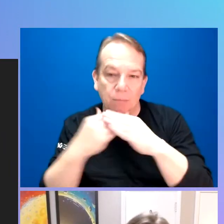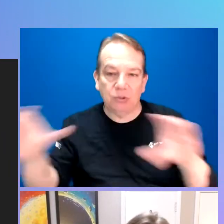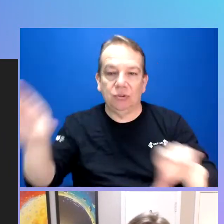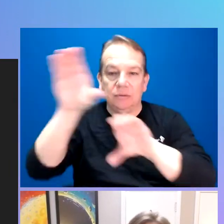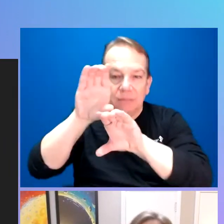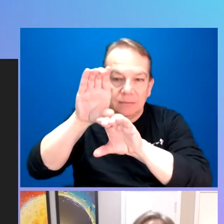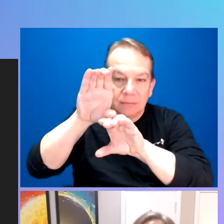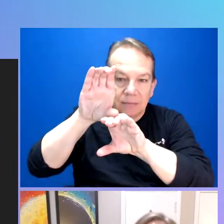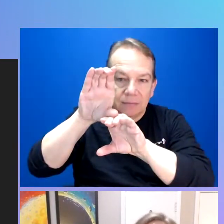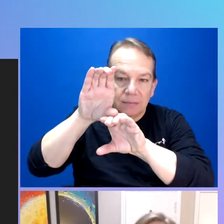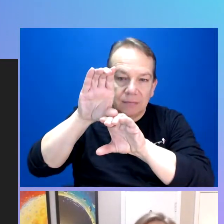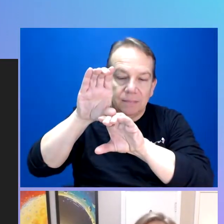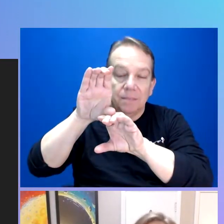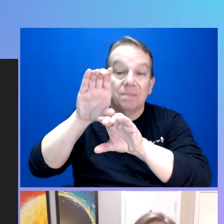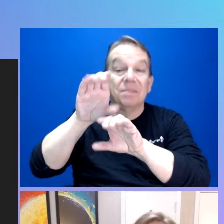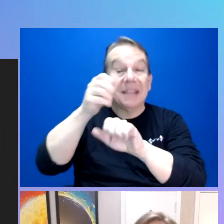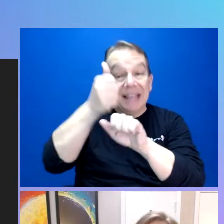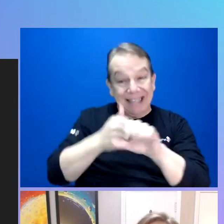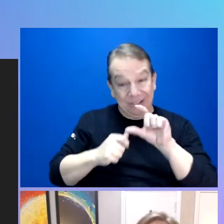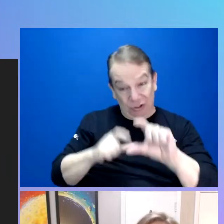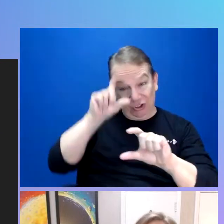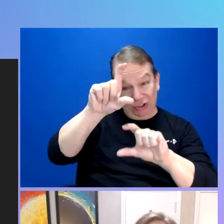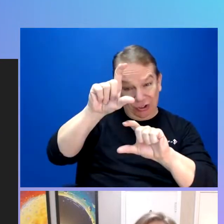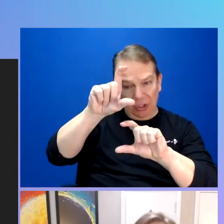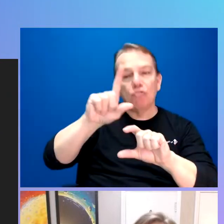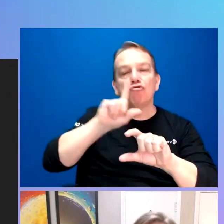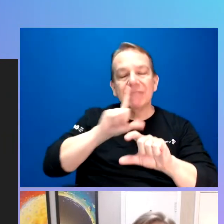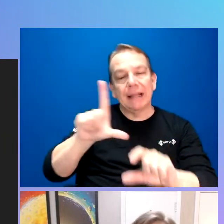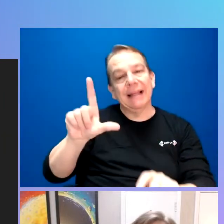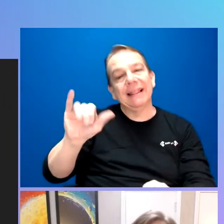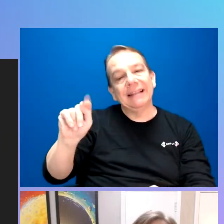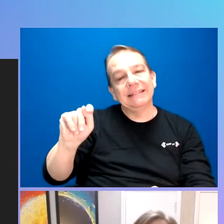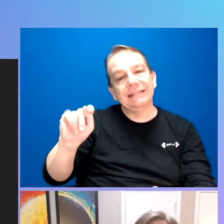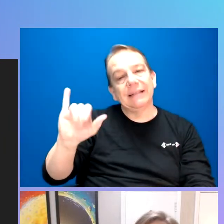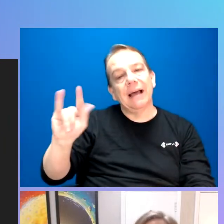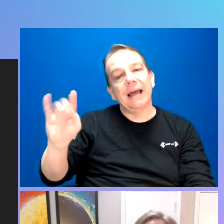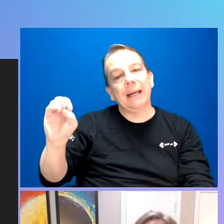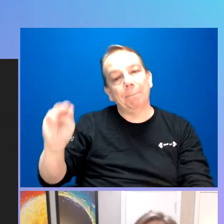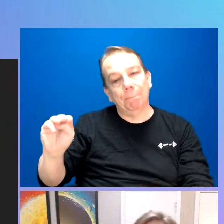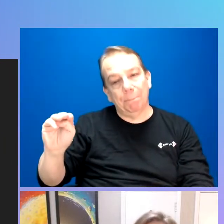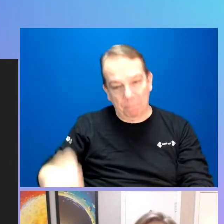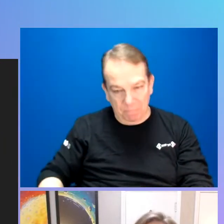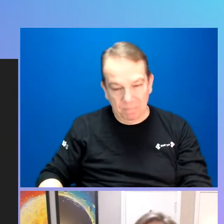of each other, and each sandwich is a list item element. We can